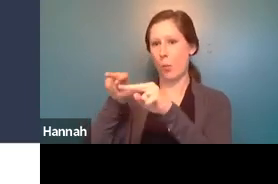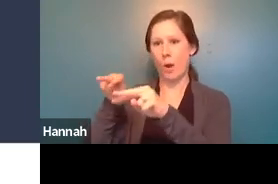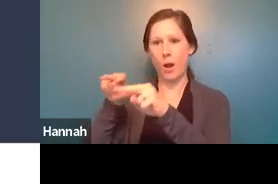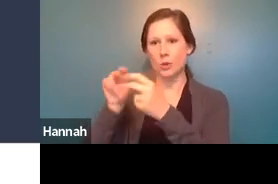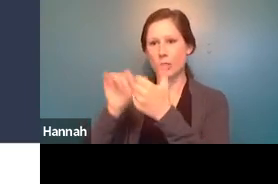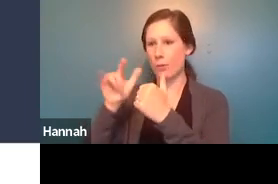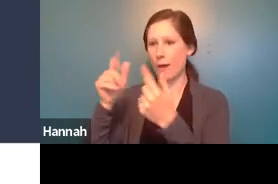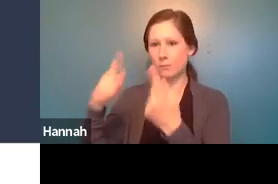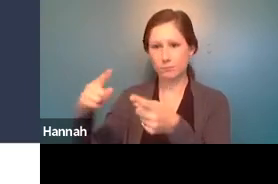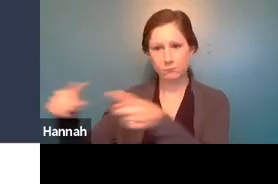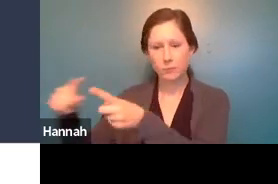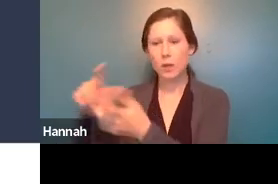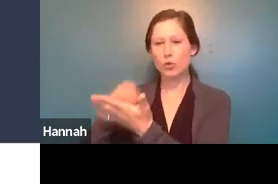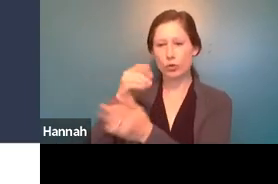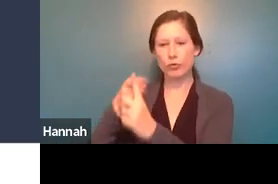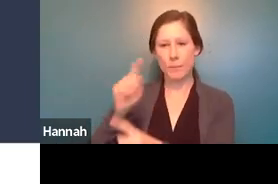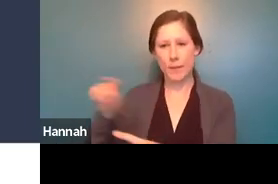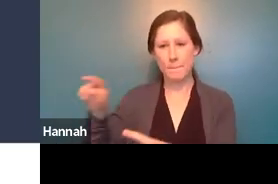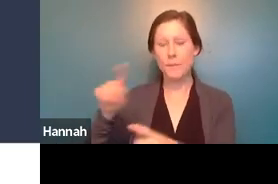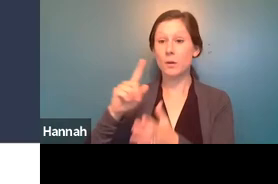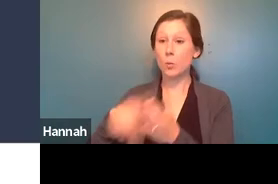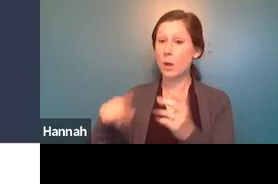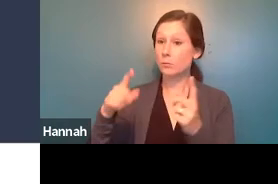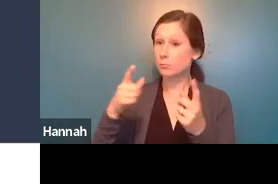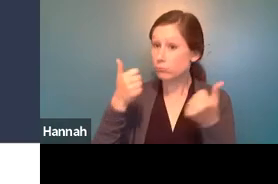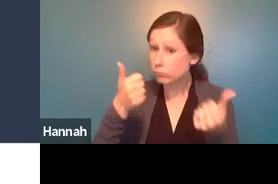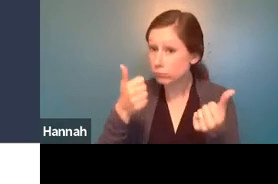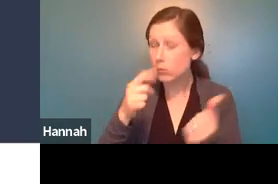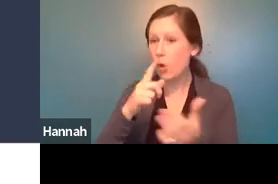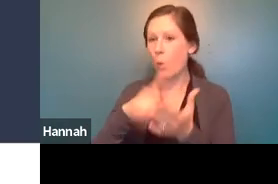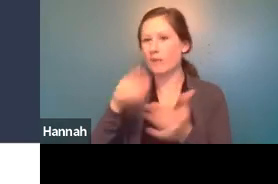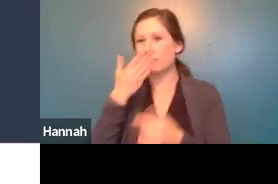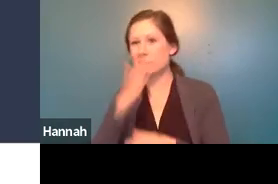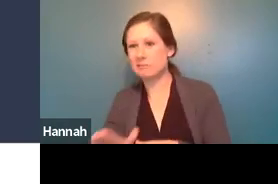them what is working and what is not working. And also to see,